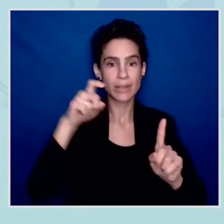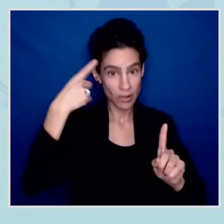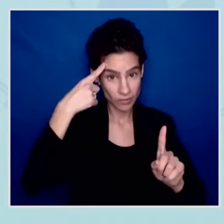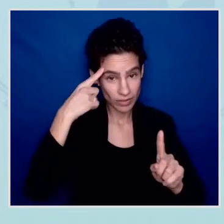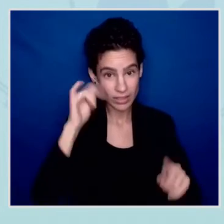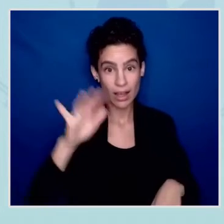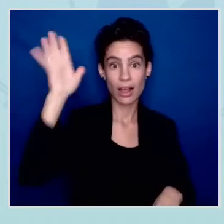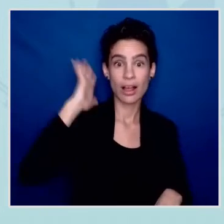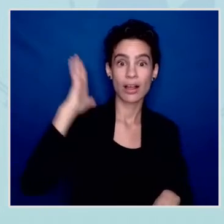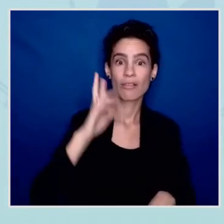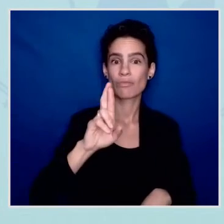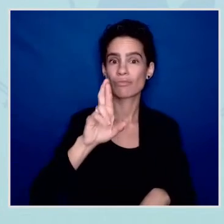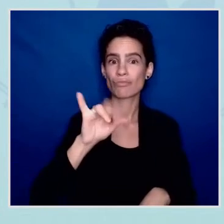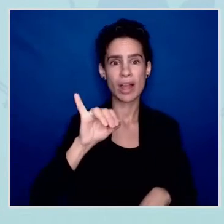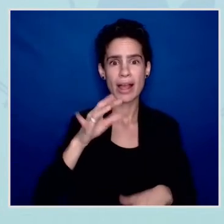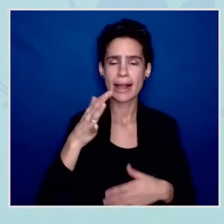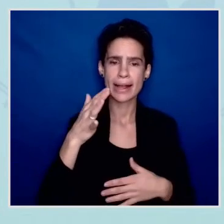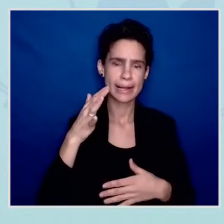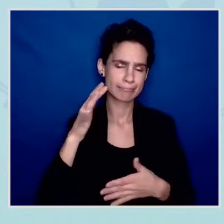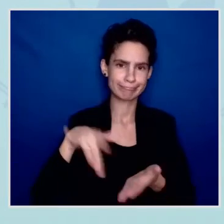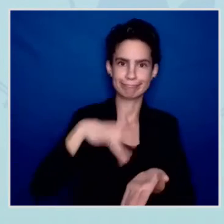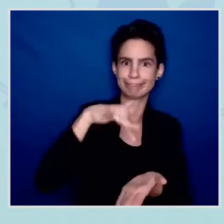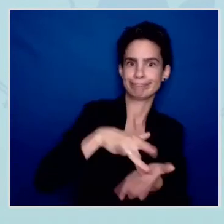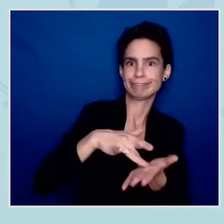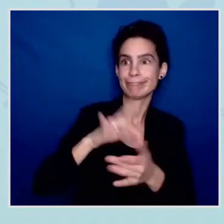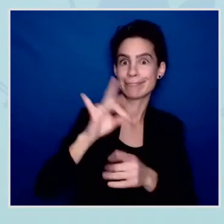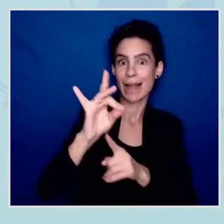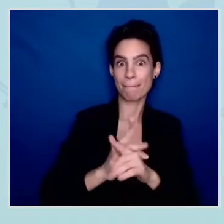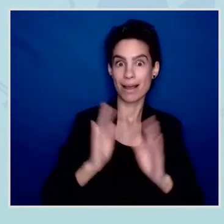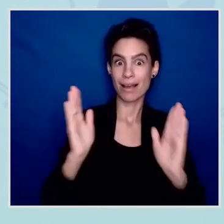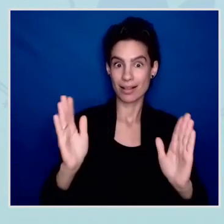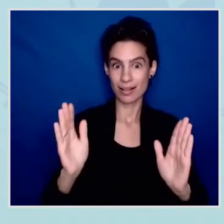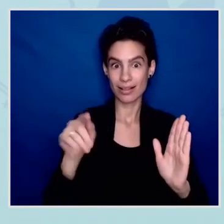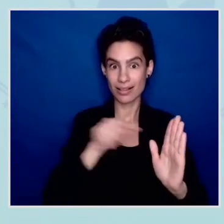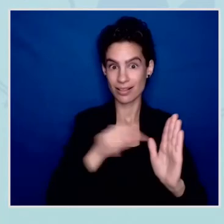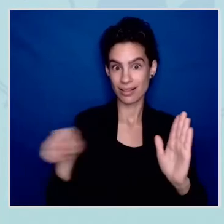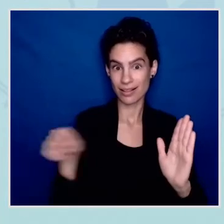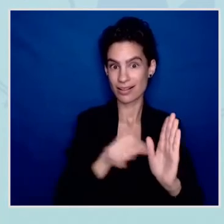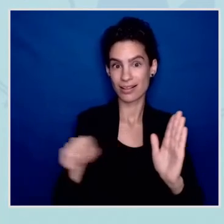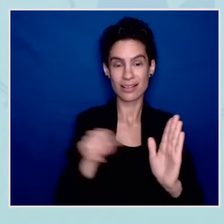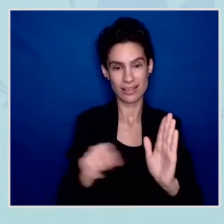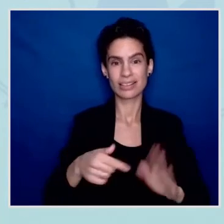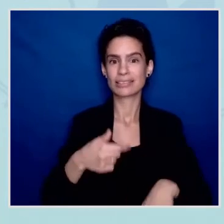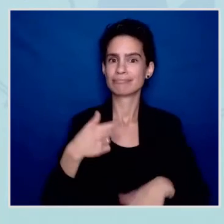ANNOUNCED MY RUN FOR GOVERNOR,